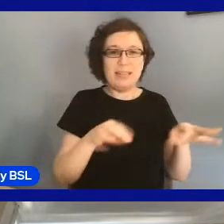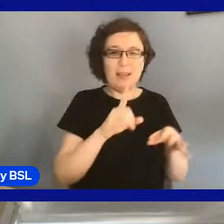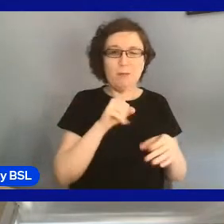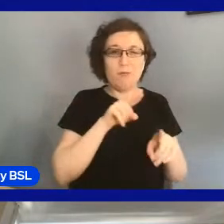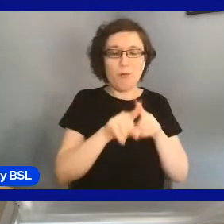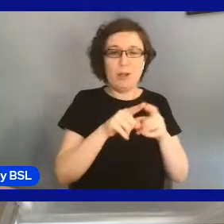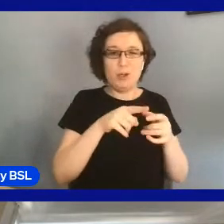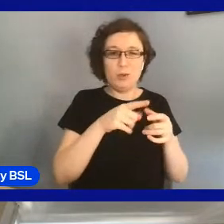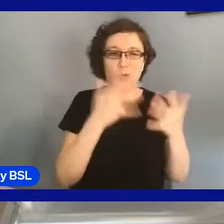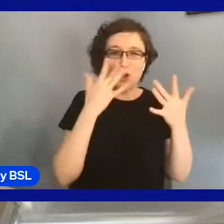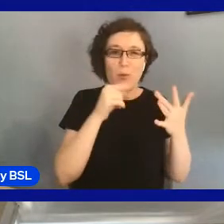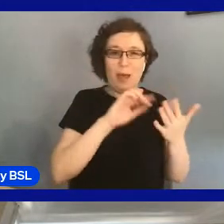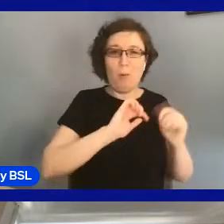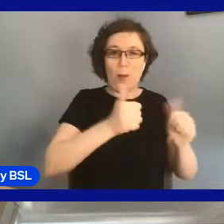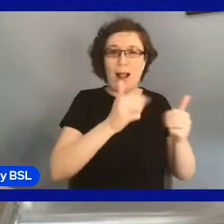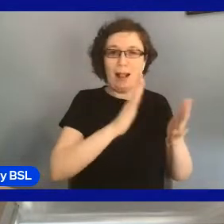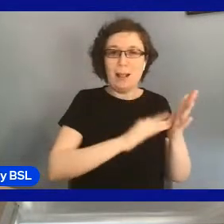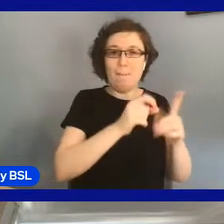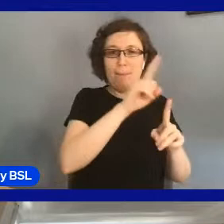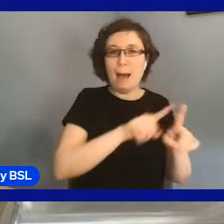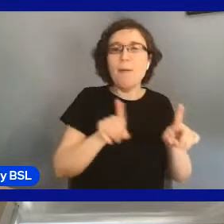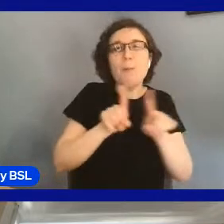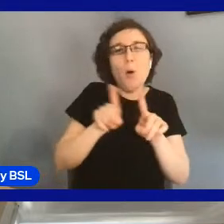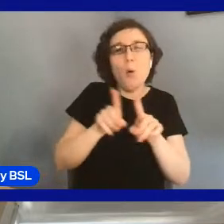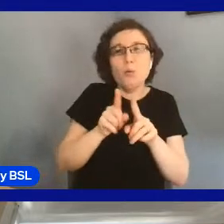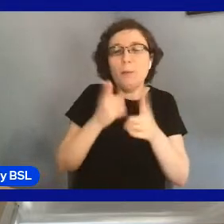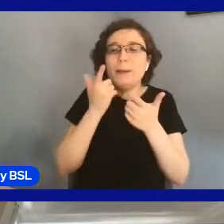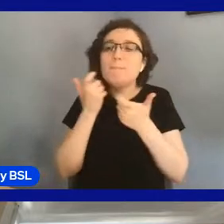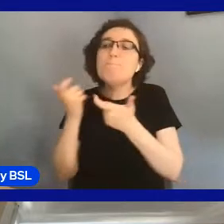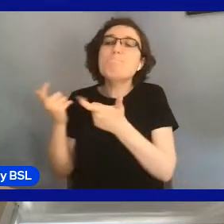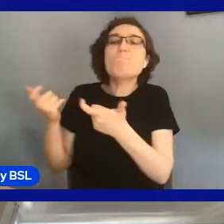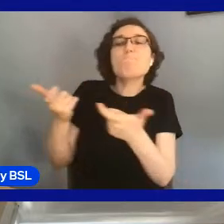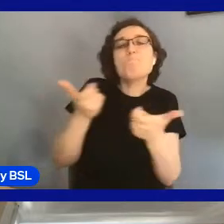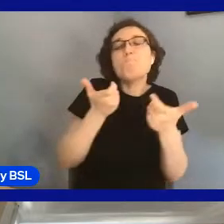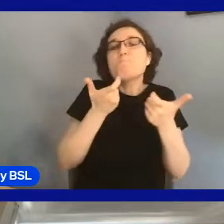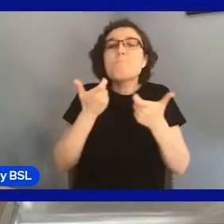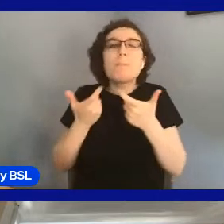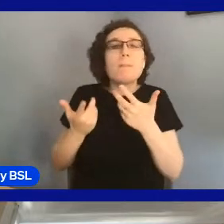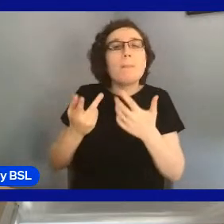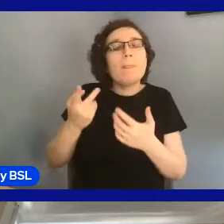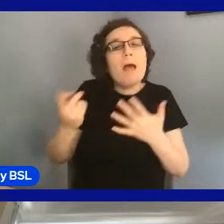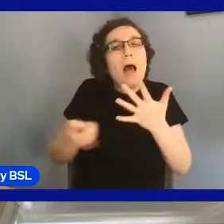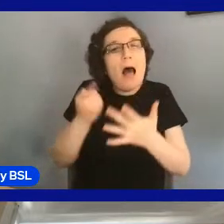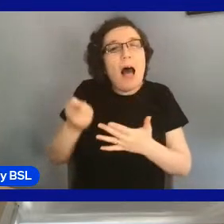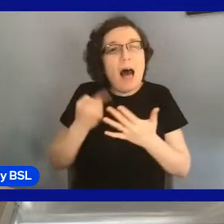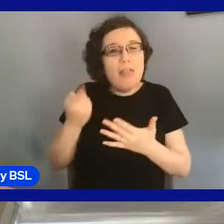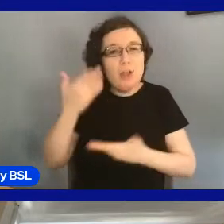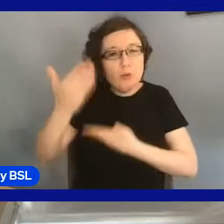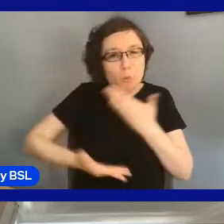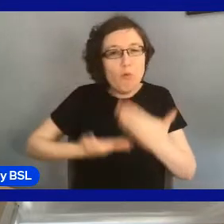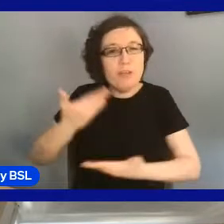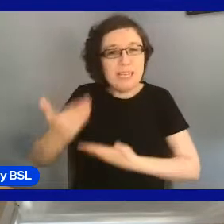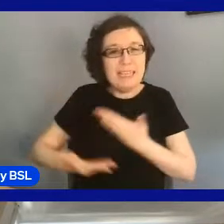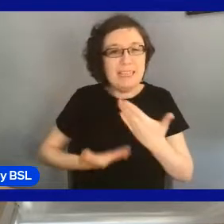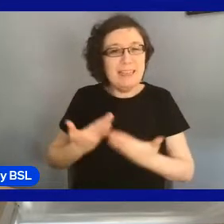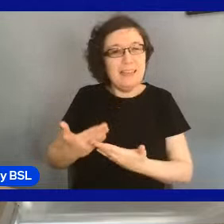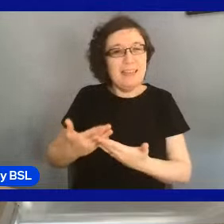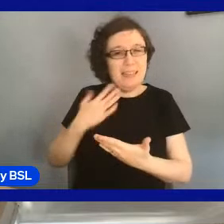Bristol in particular has got a very well trodden musical path that everyone described as the Bristol sound, and that is definitely